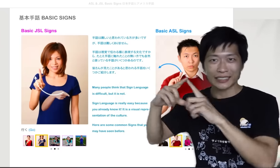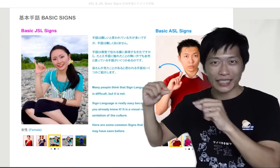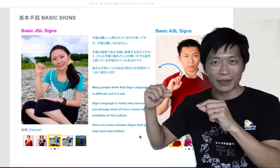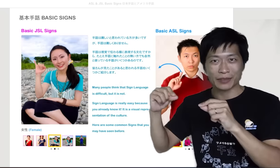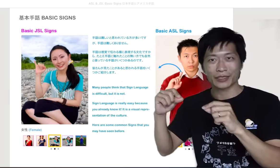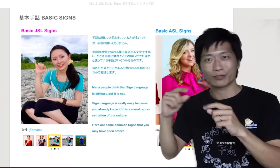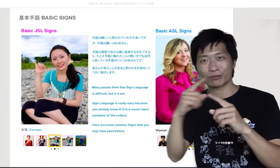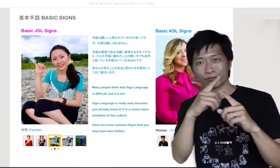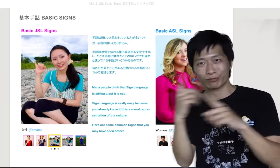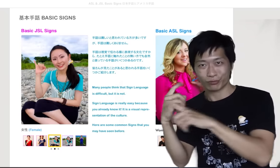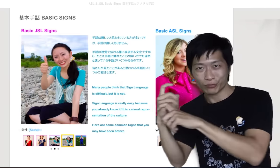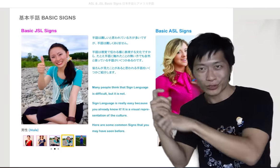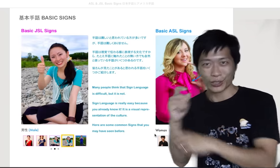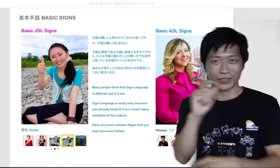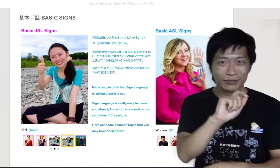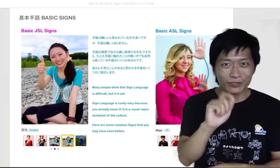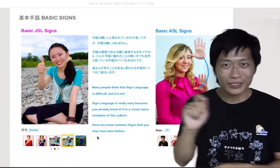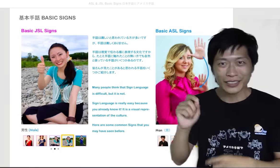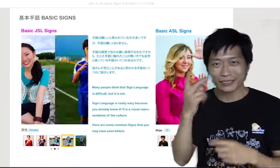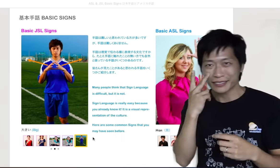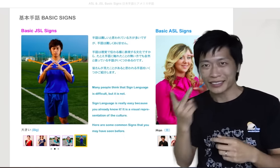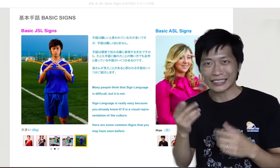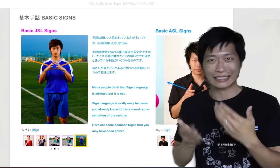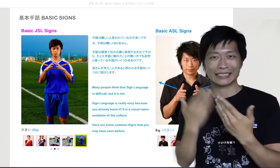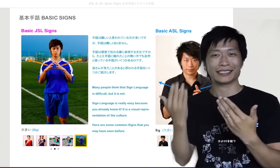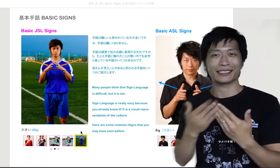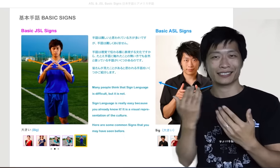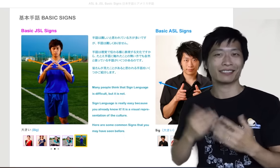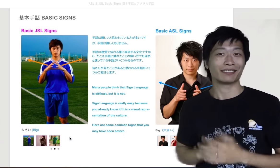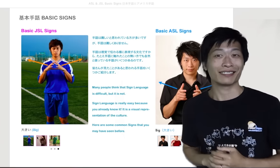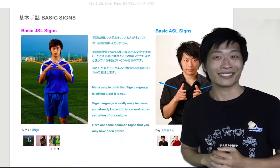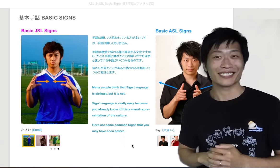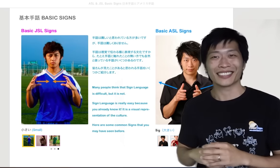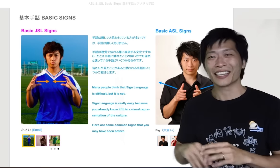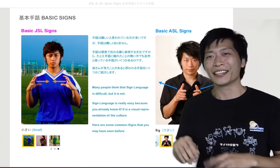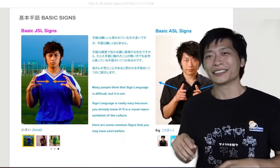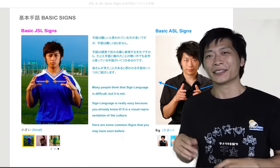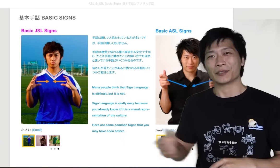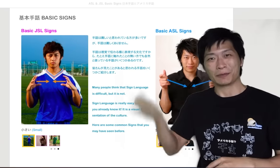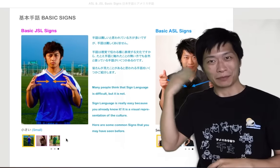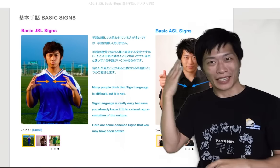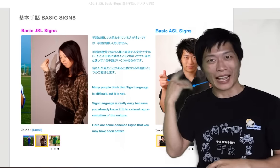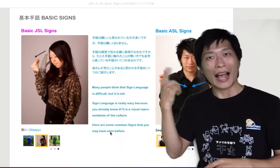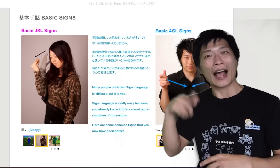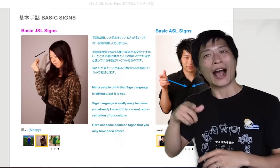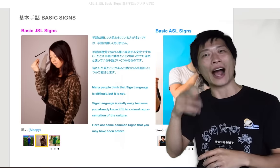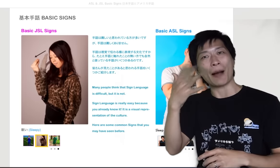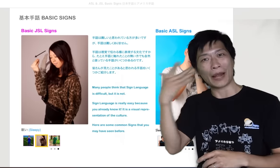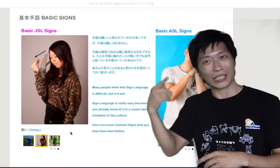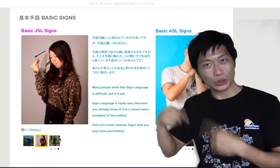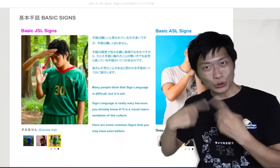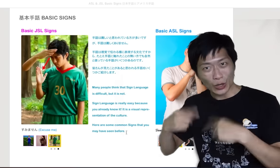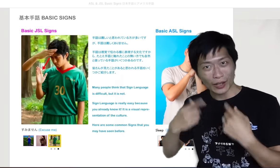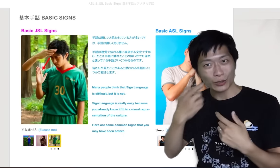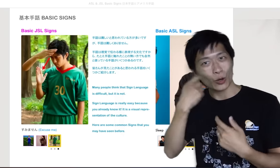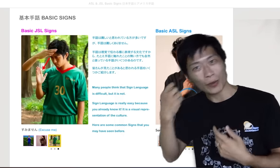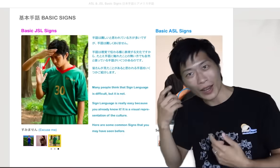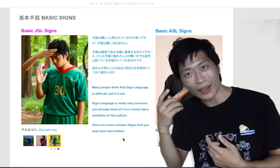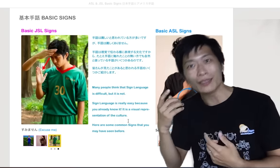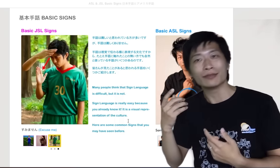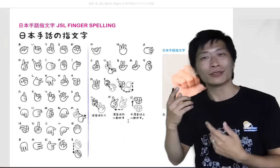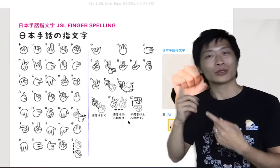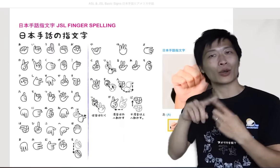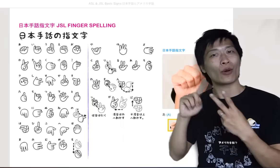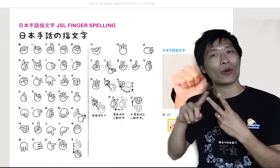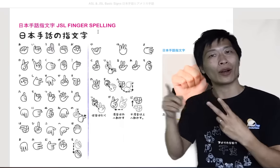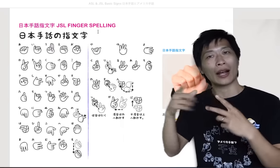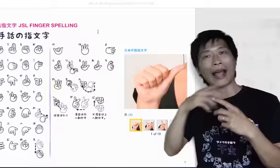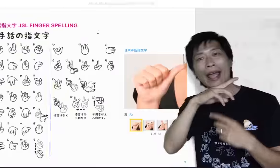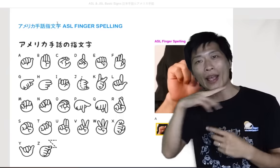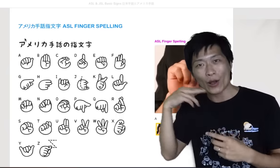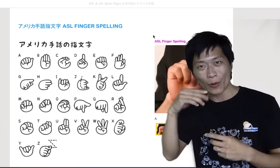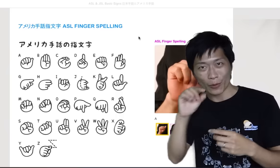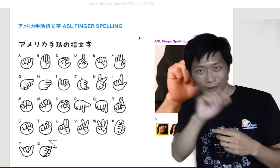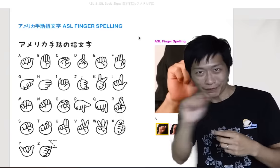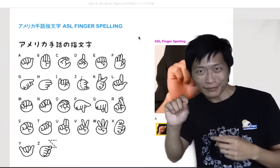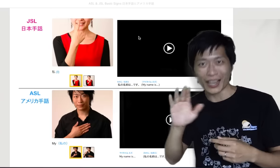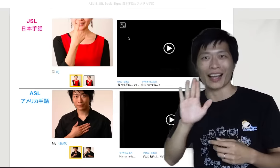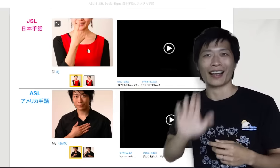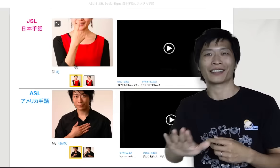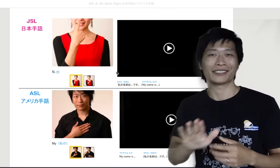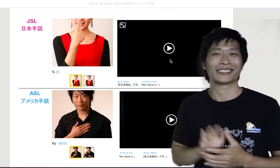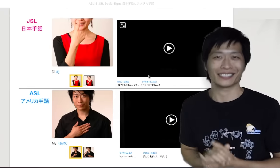Both English and Japanese are also available. 英語と日本語も書いてます。